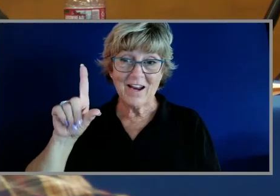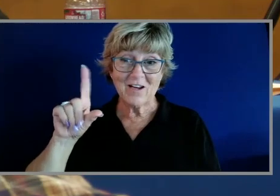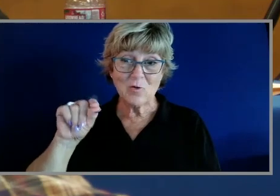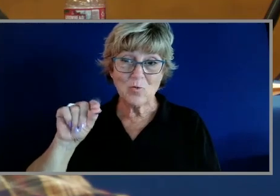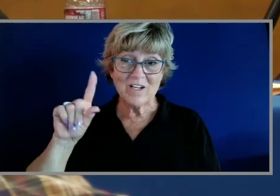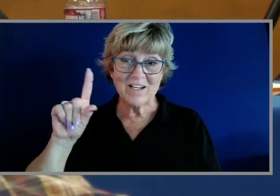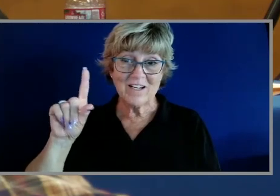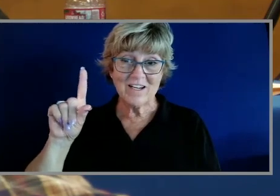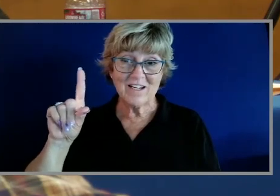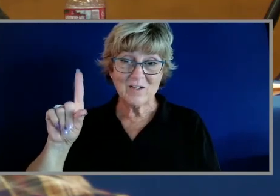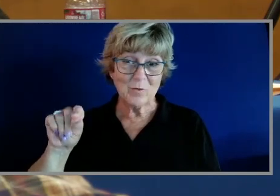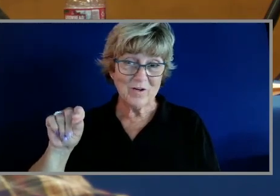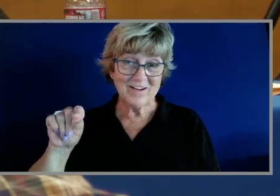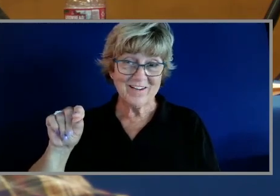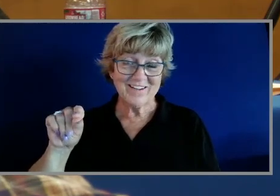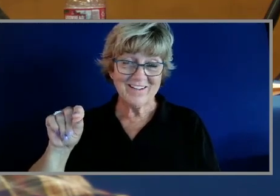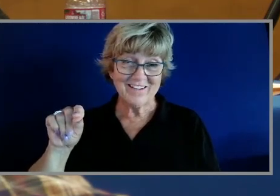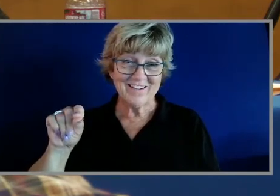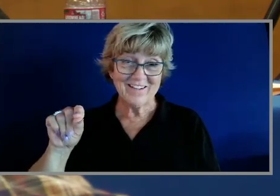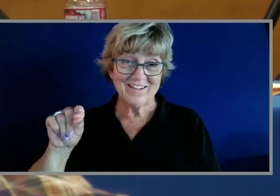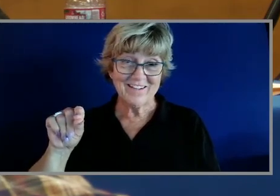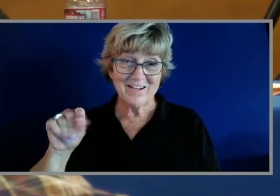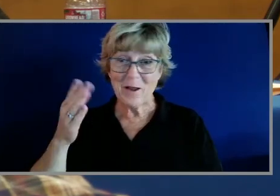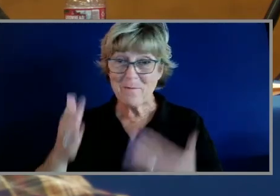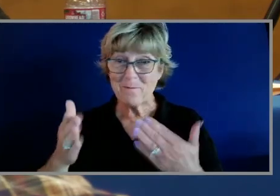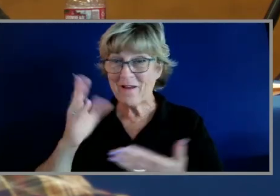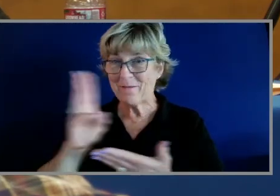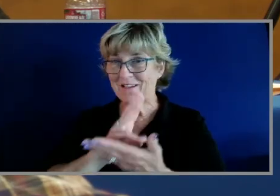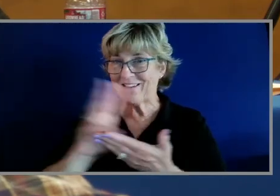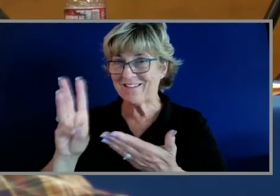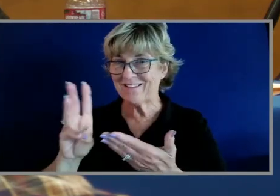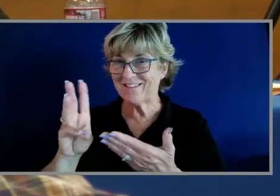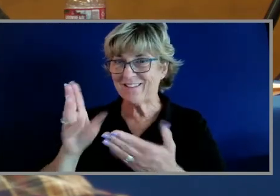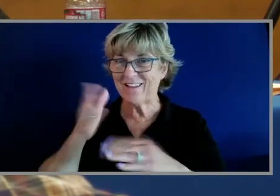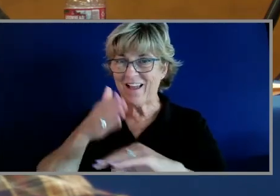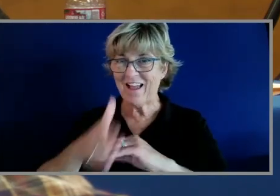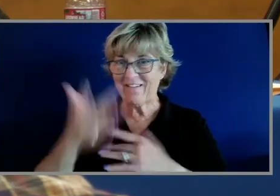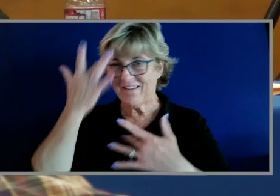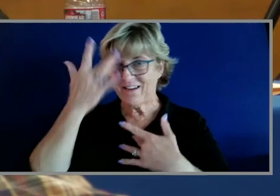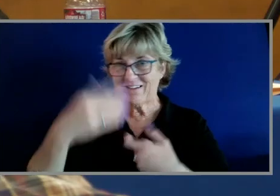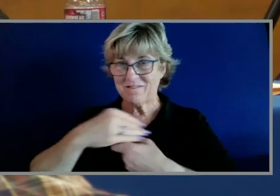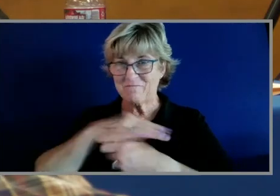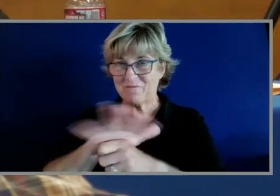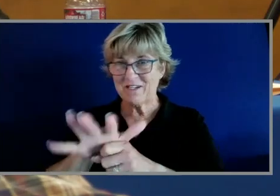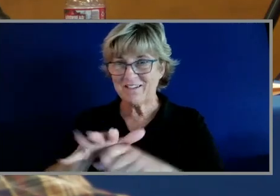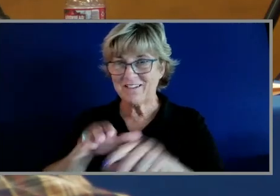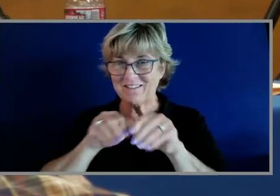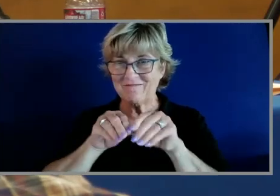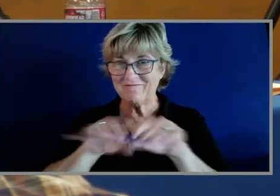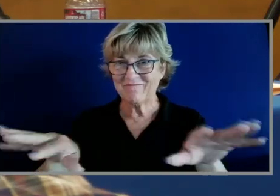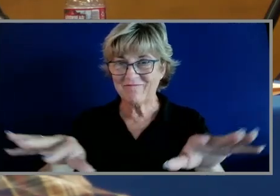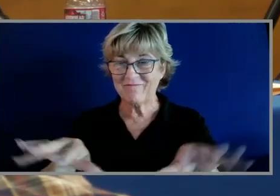Studio: You may recall that April 1 of 2020 was them, maybe six weeks after the pandemic started.